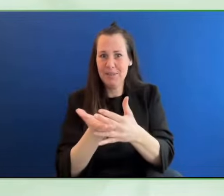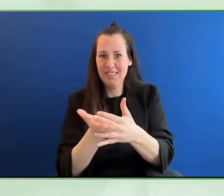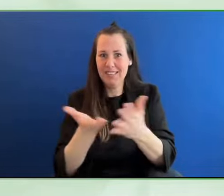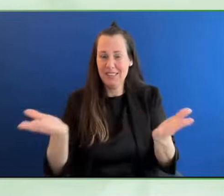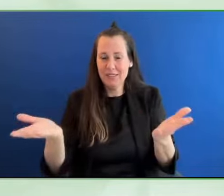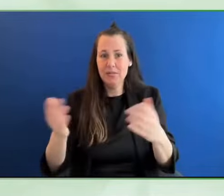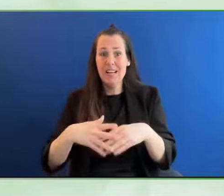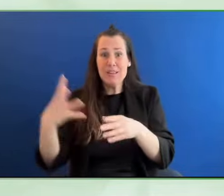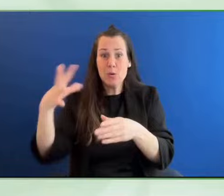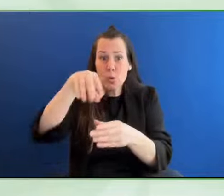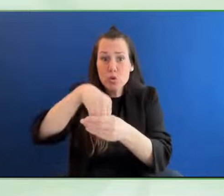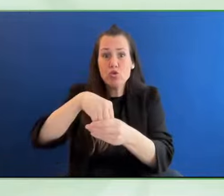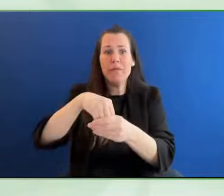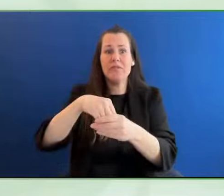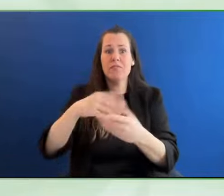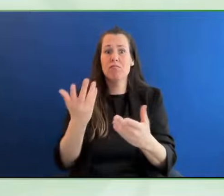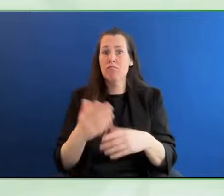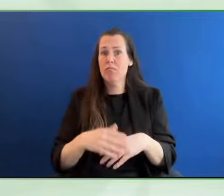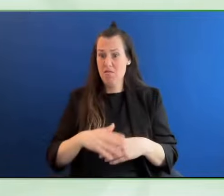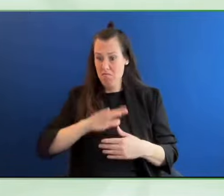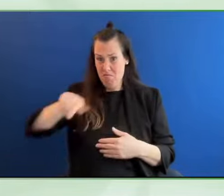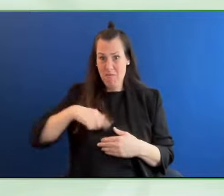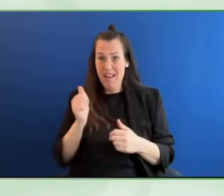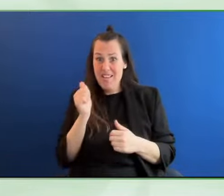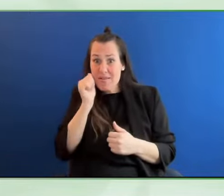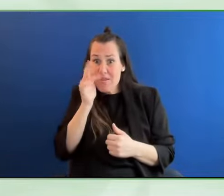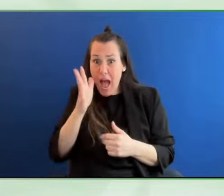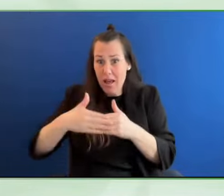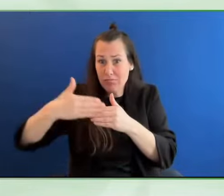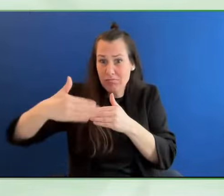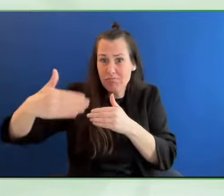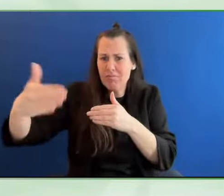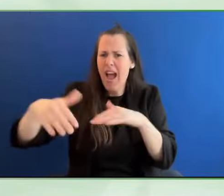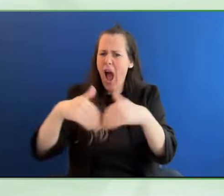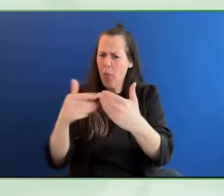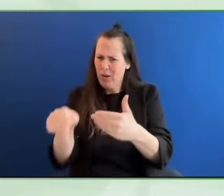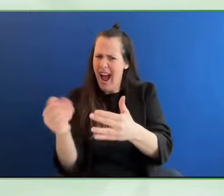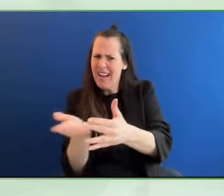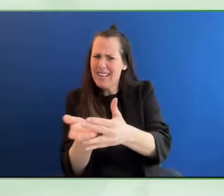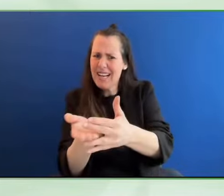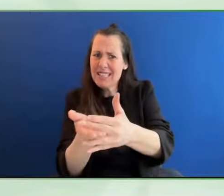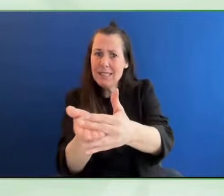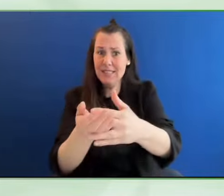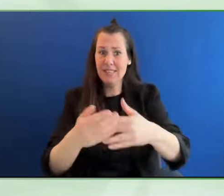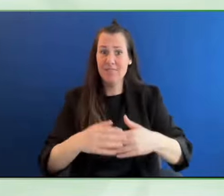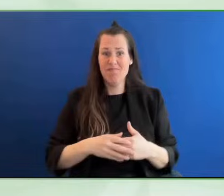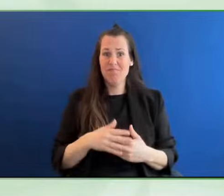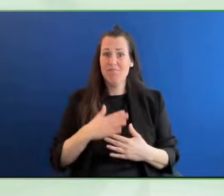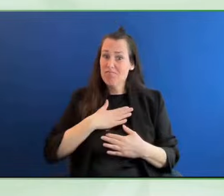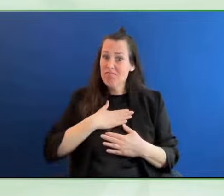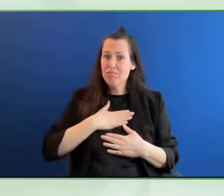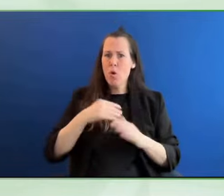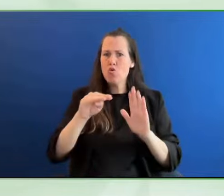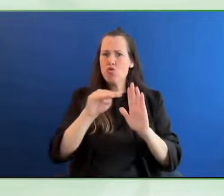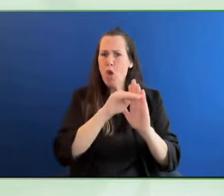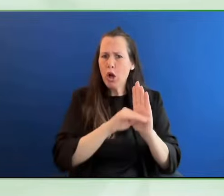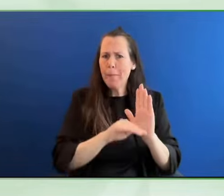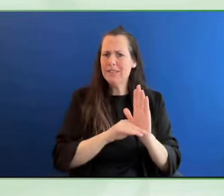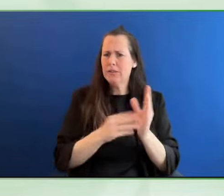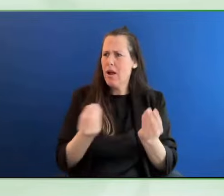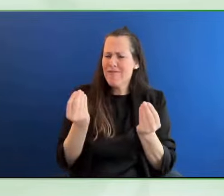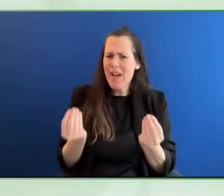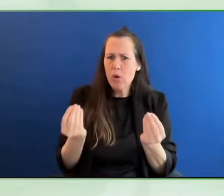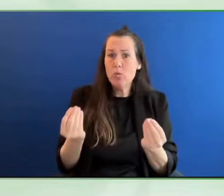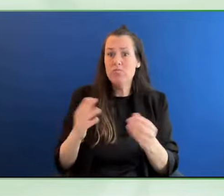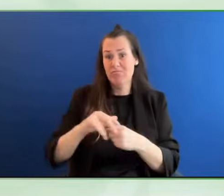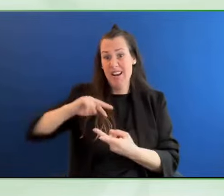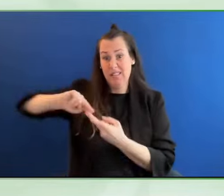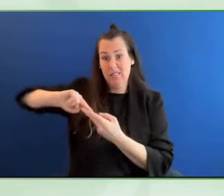bit, I got to work with the RSVPs plus crowd.